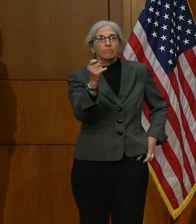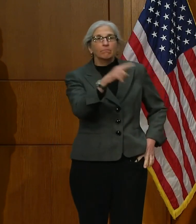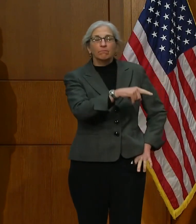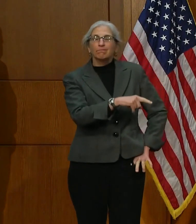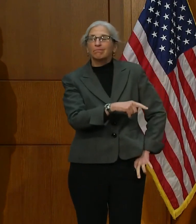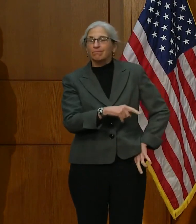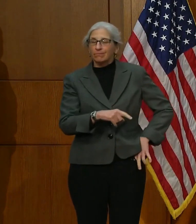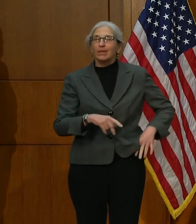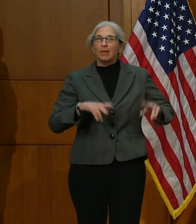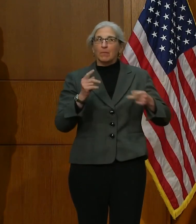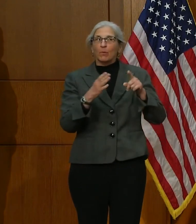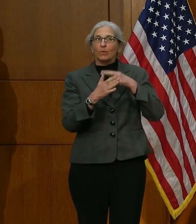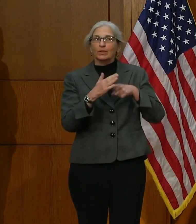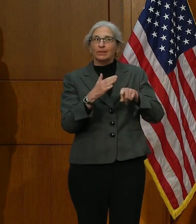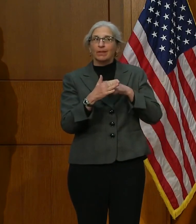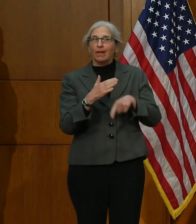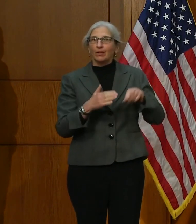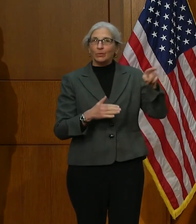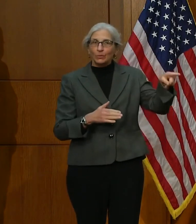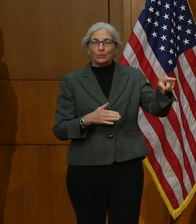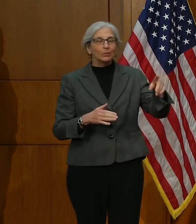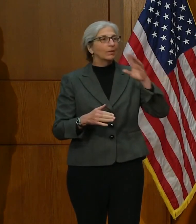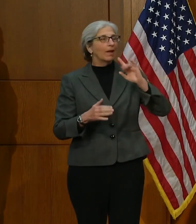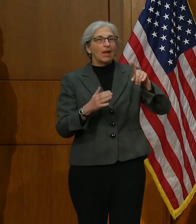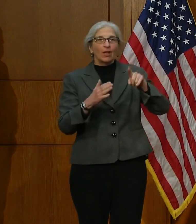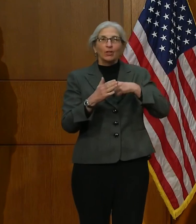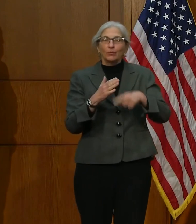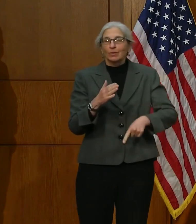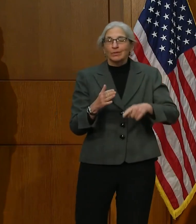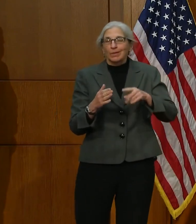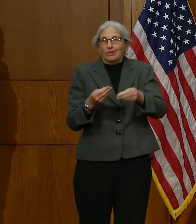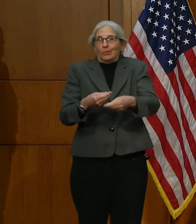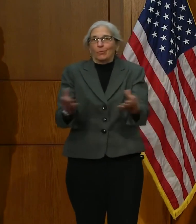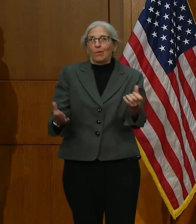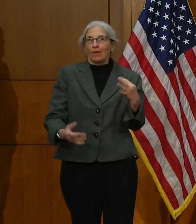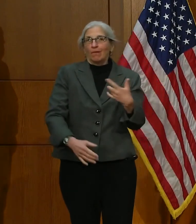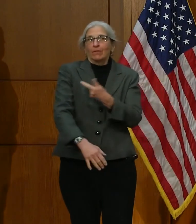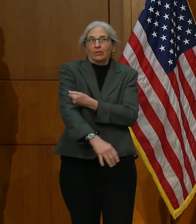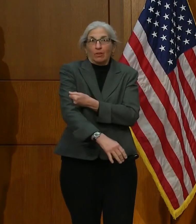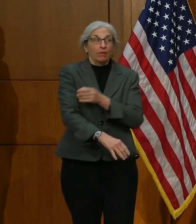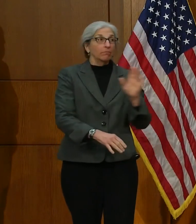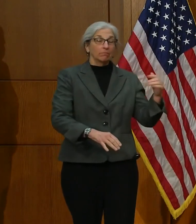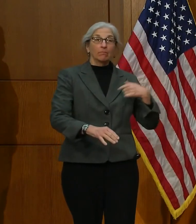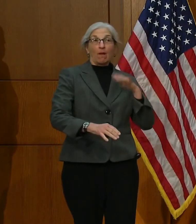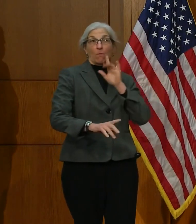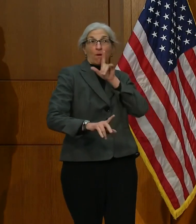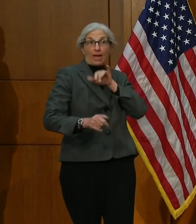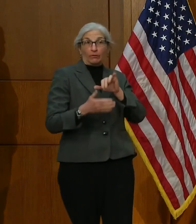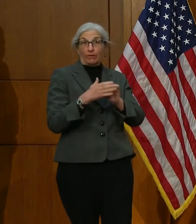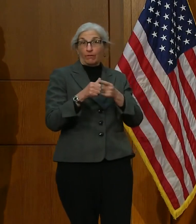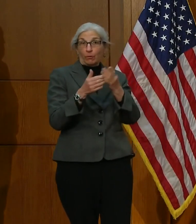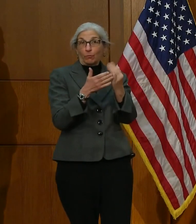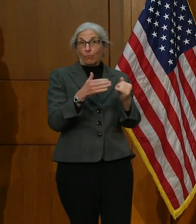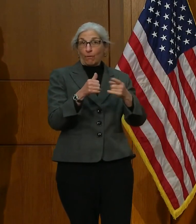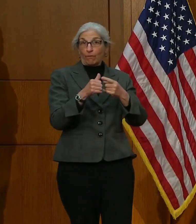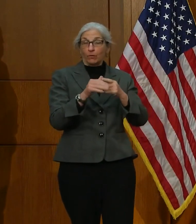ROLLOUT OF O Q AND OF THOSE DOING IN THIS FAIR? ALSO JUST